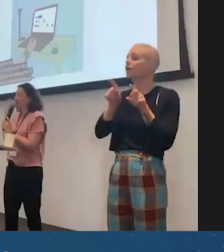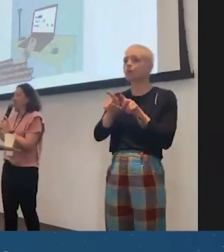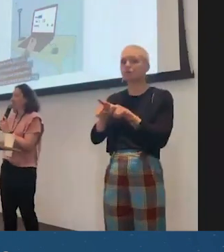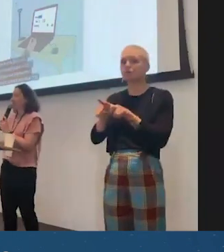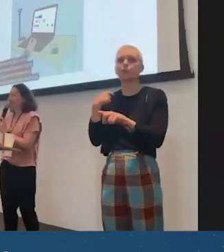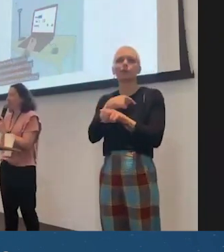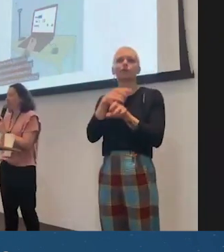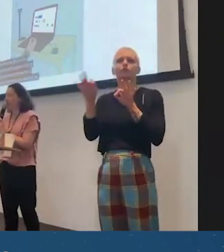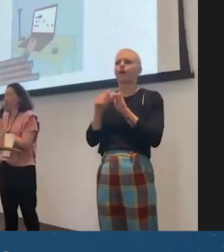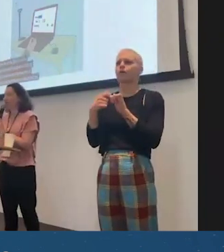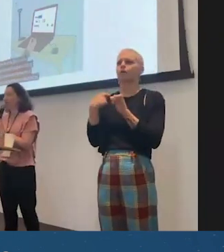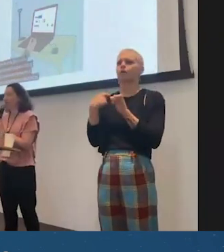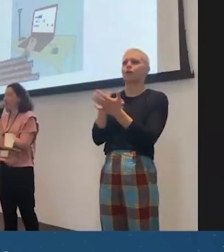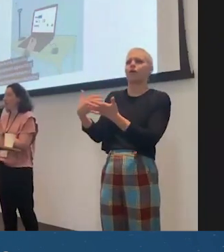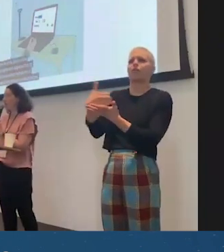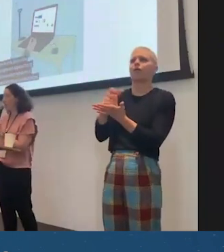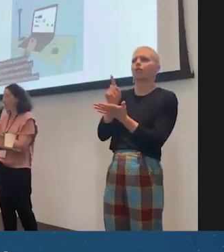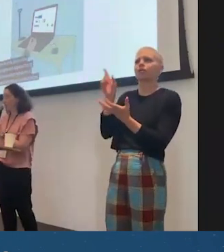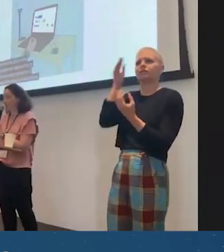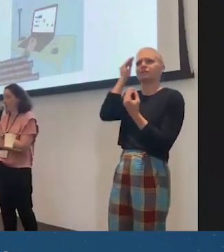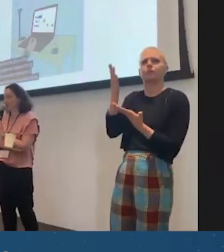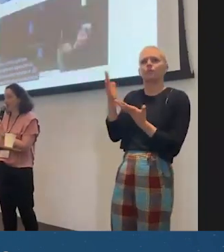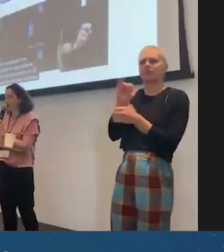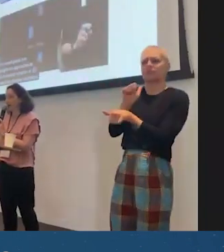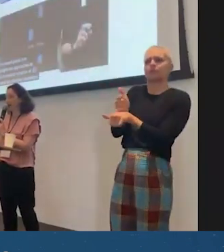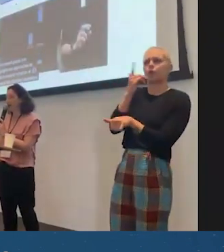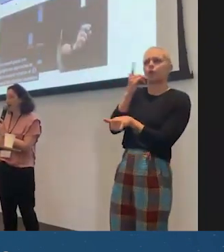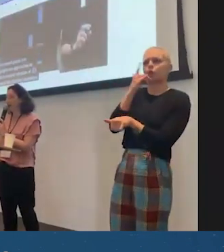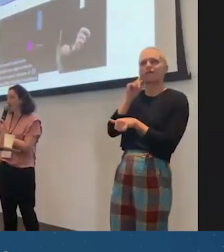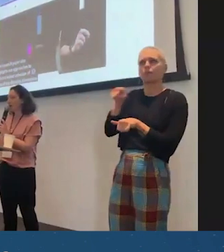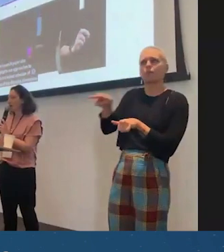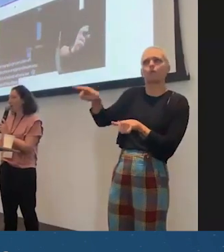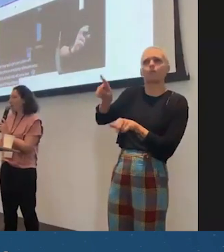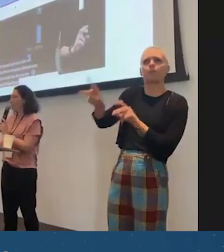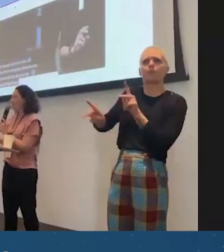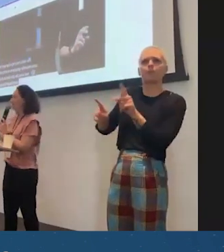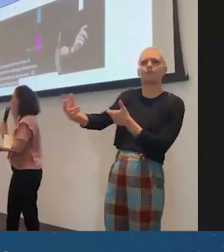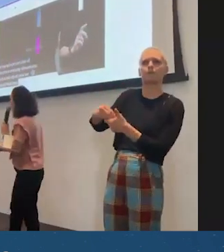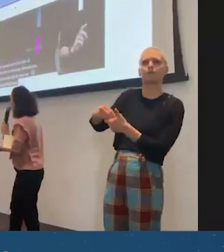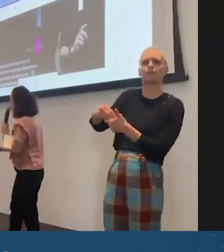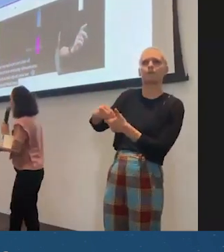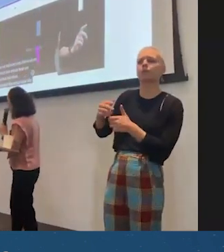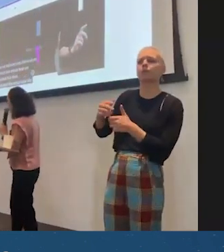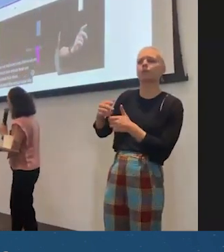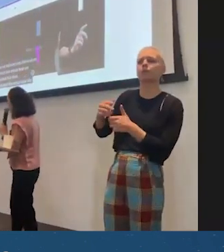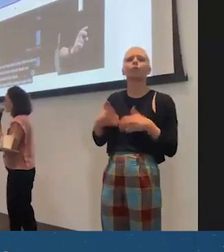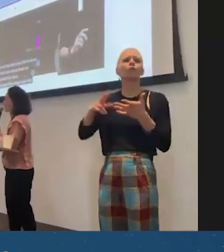does the setup look like for participants, and what does it mean to perform the gestures,